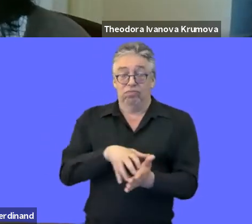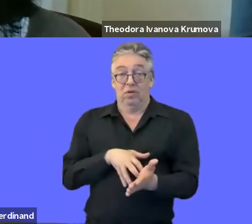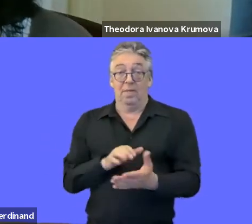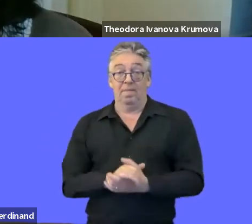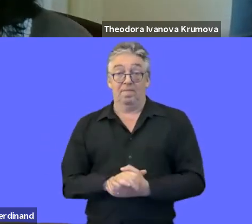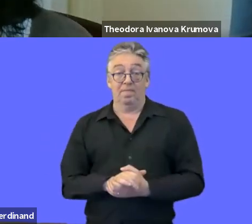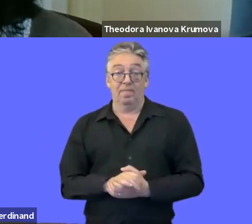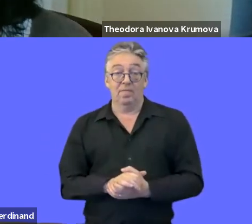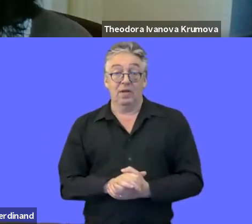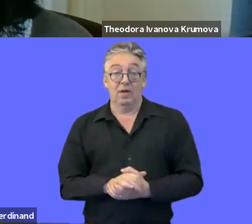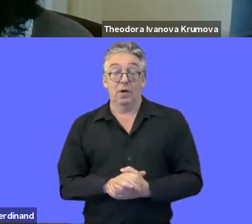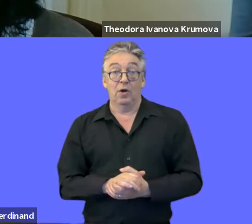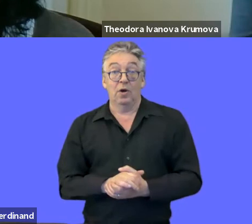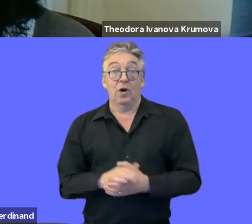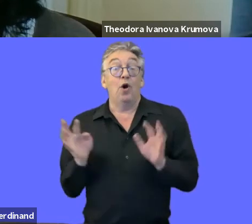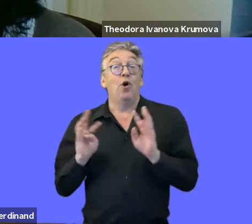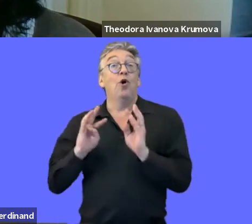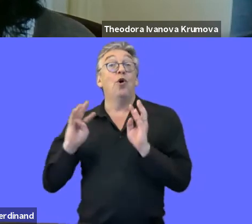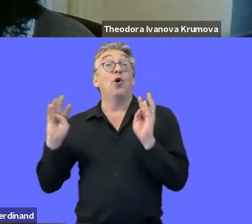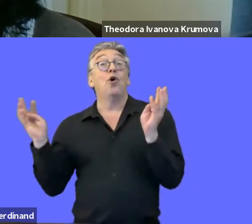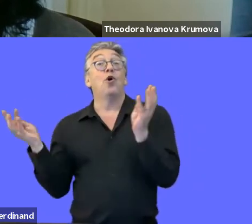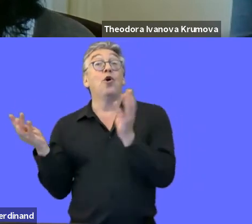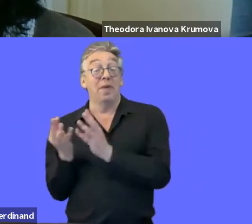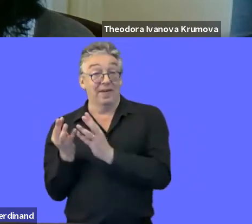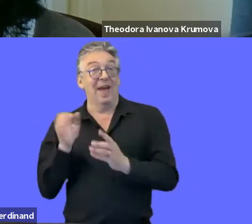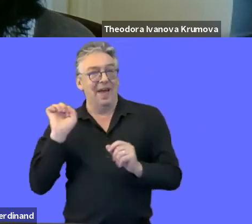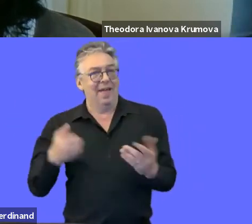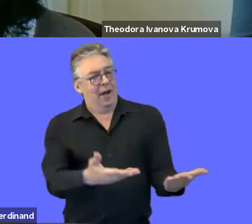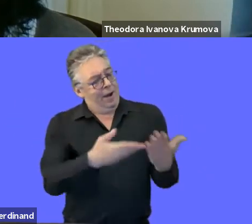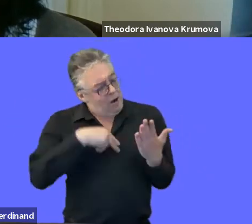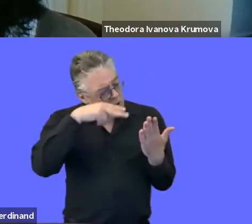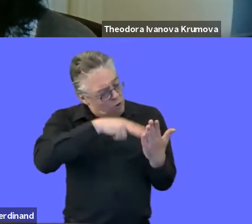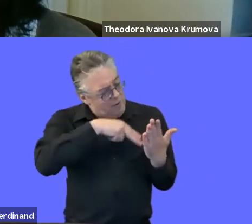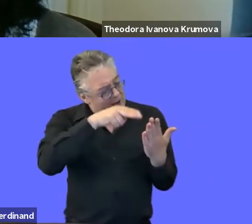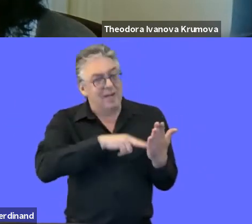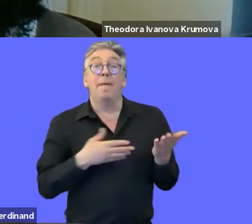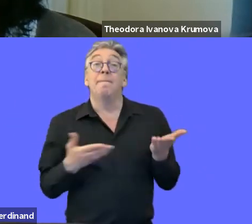the committees will look into the facts and claims, and they may decide to reclassify.